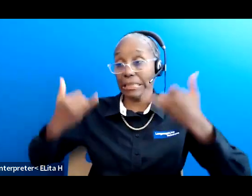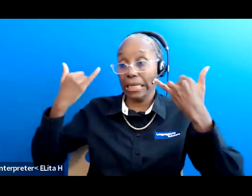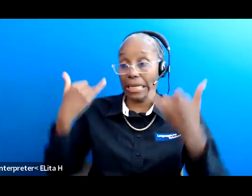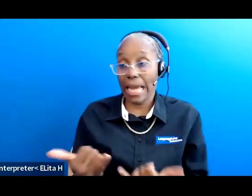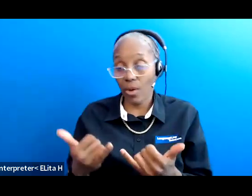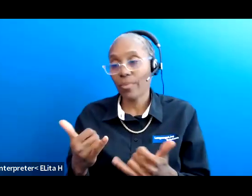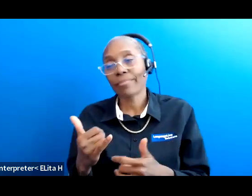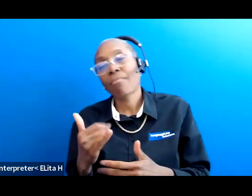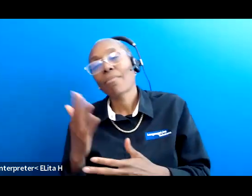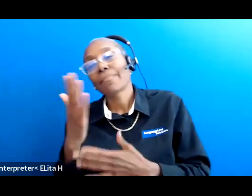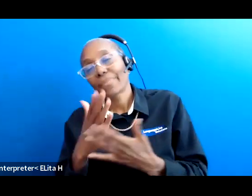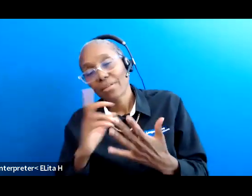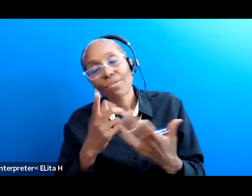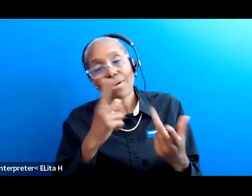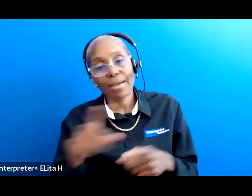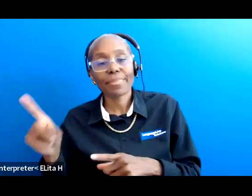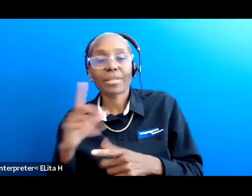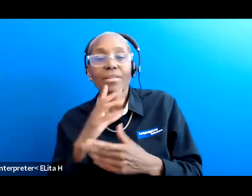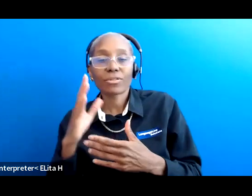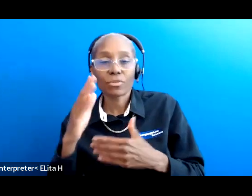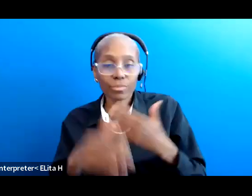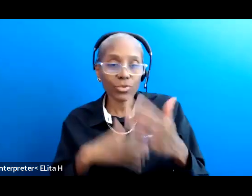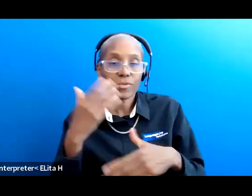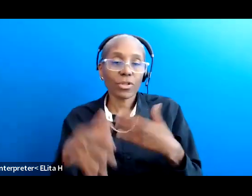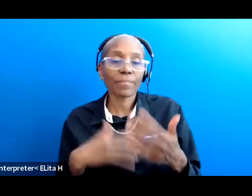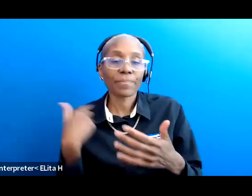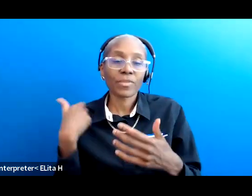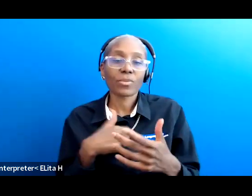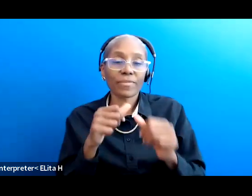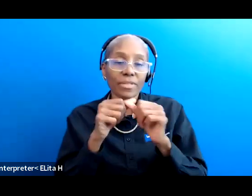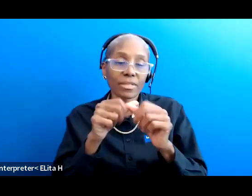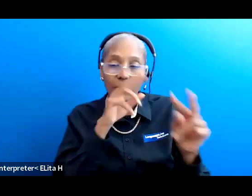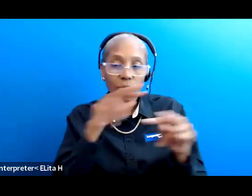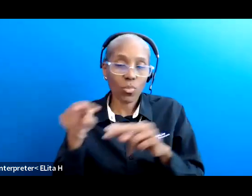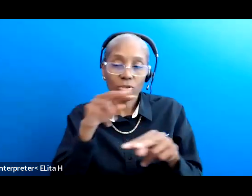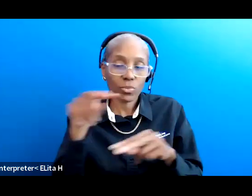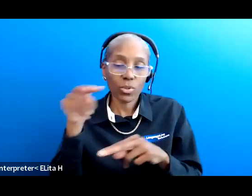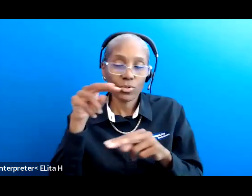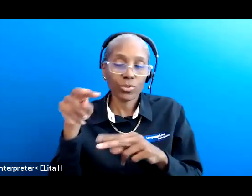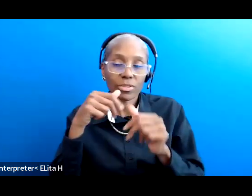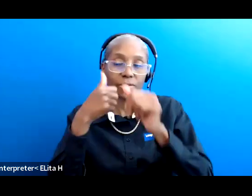But things are happening and things are really moving along. So we have to keep on top of that and follow that pretty carefully.